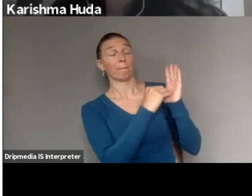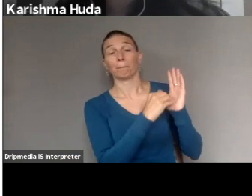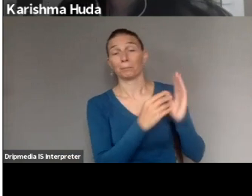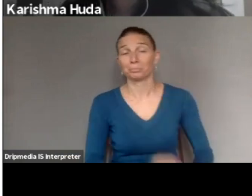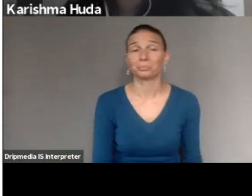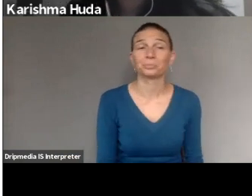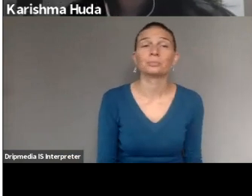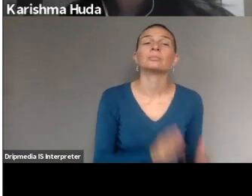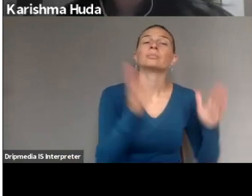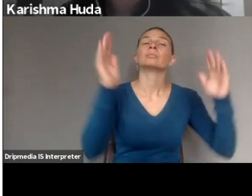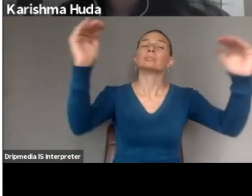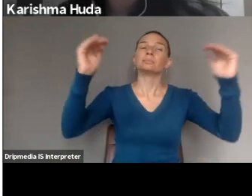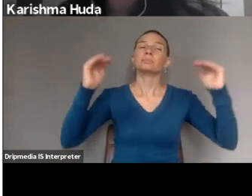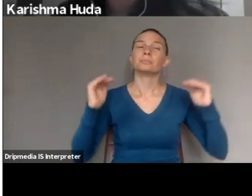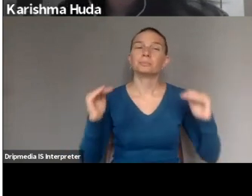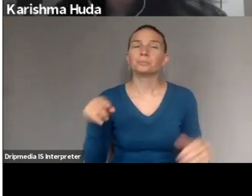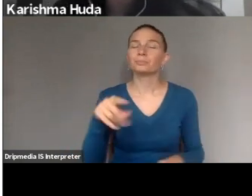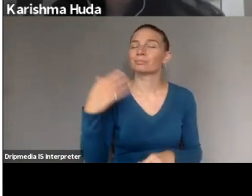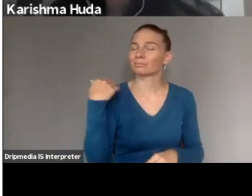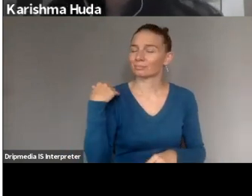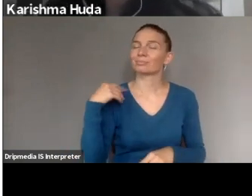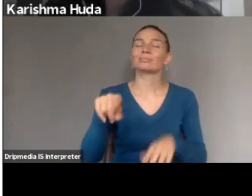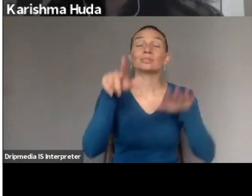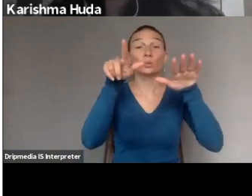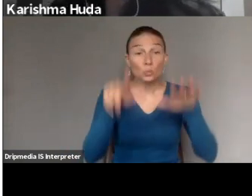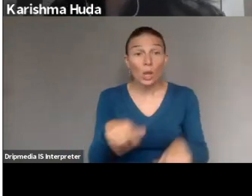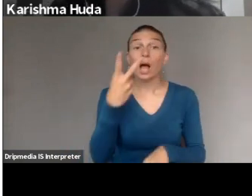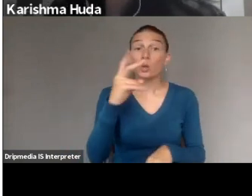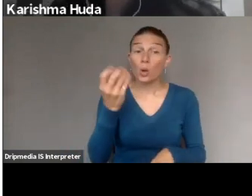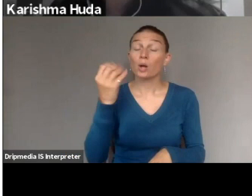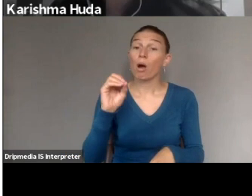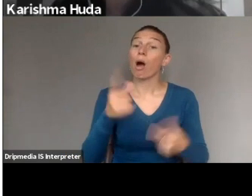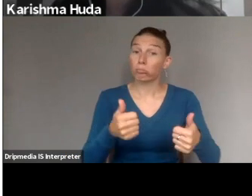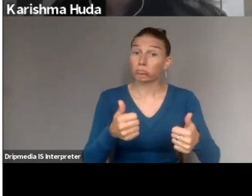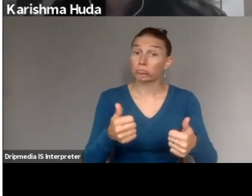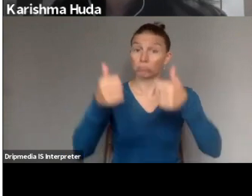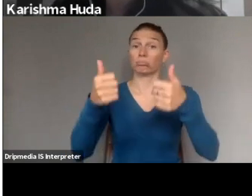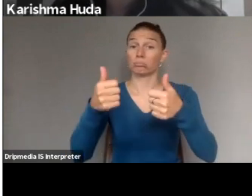we saw that the situation was getting even better. And this is because of, you know,